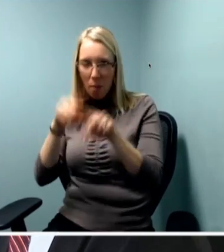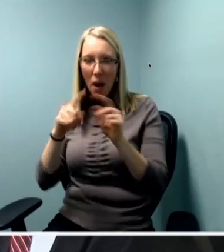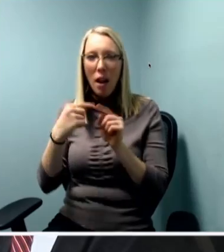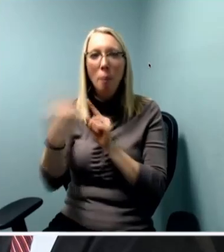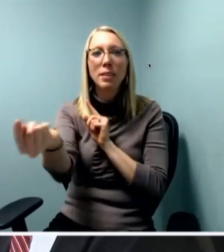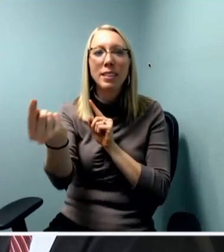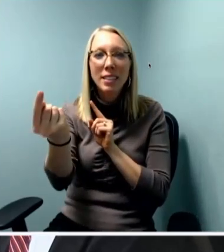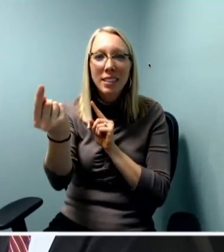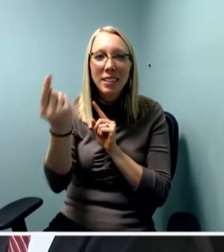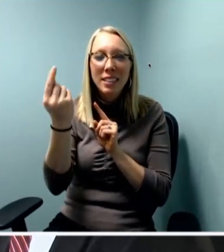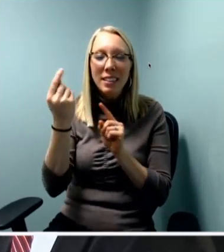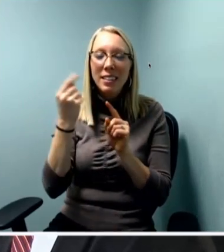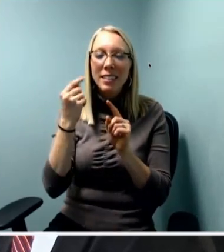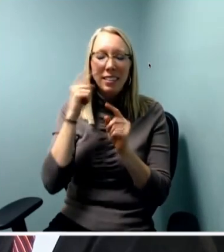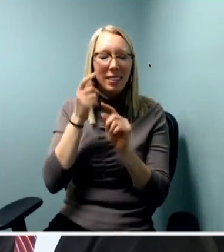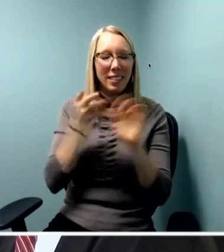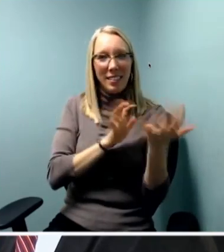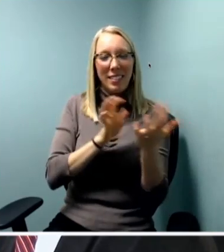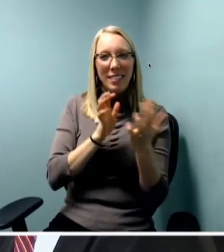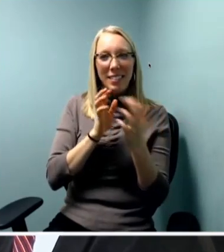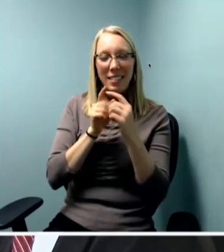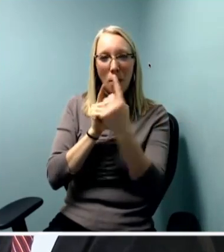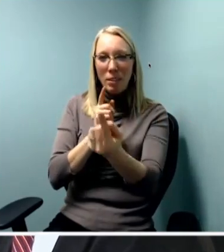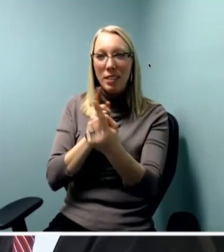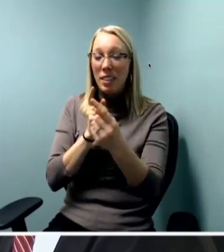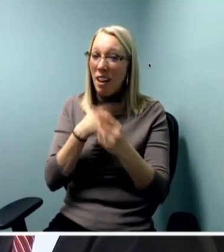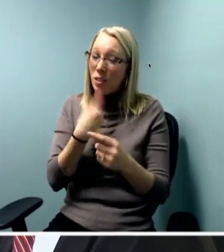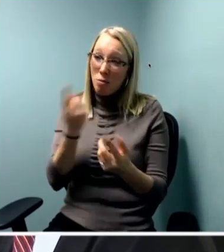And I said, "Hey, nothing else is working. Let's bring the mirror over."